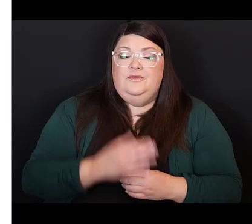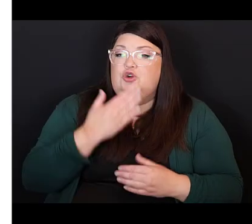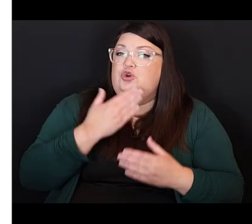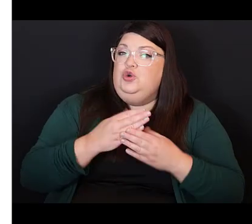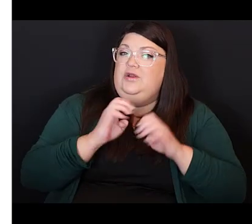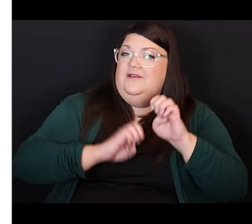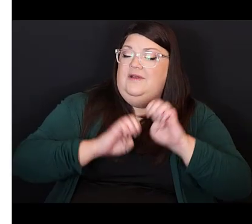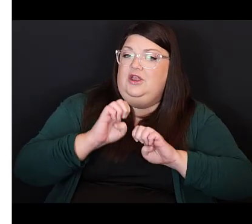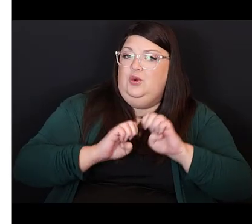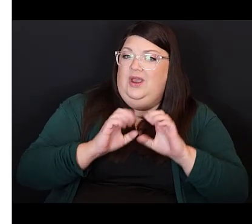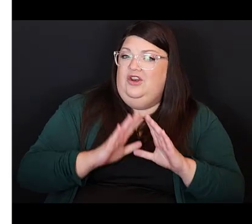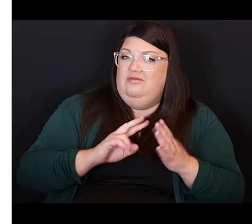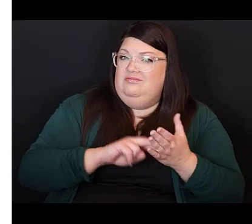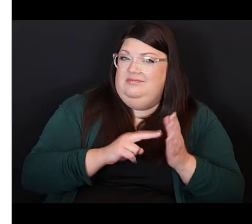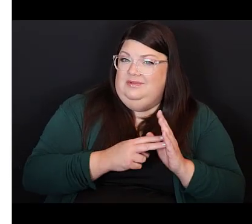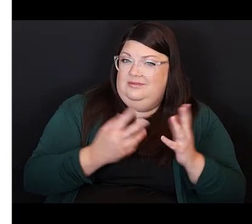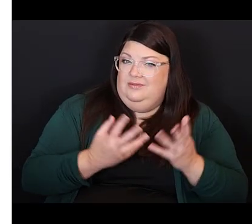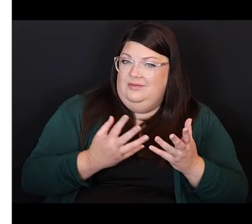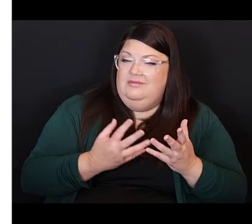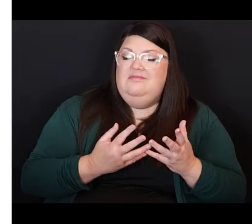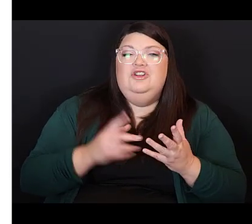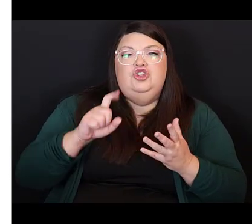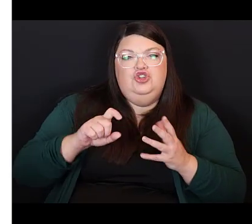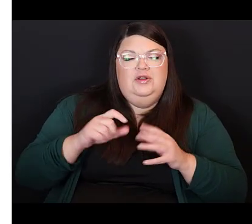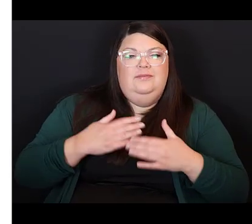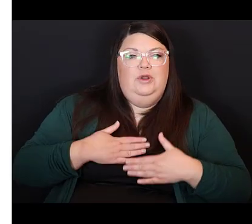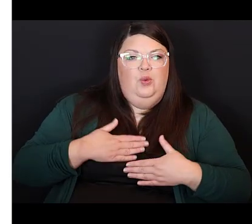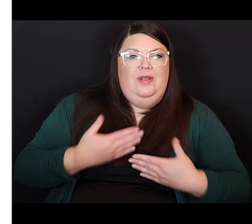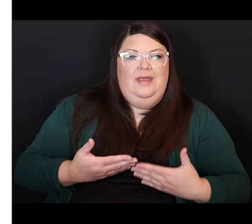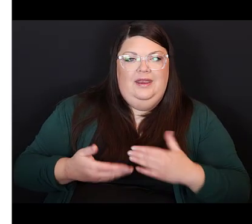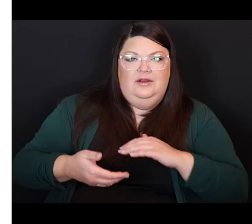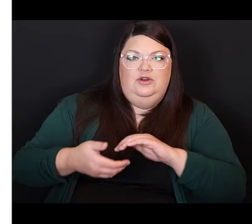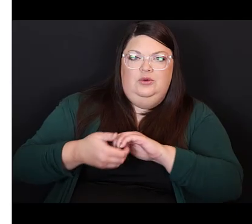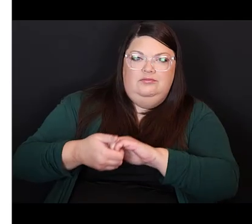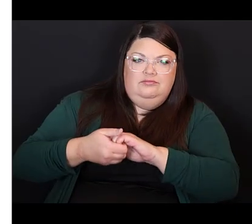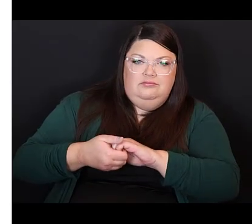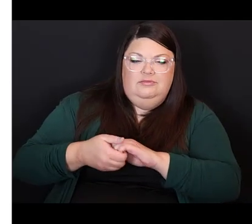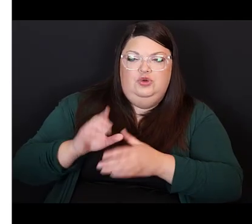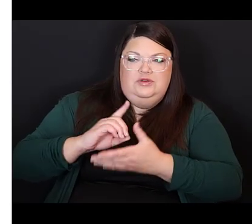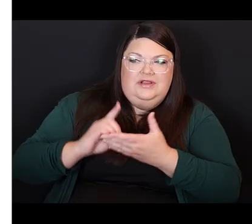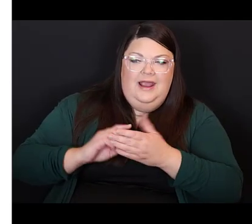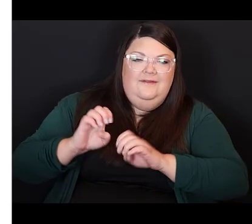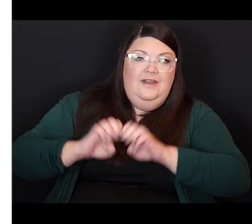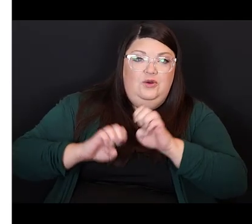A good evaluator should be willing to collaborate with you to design an evaluation that meets your